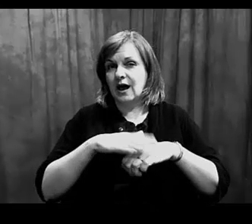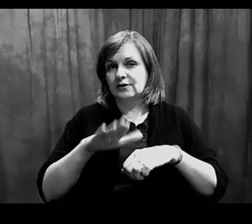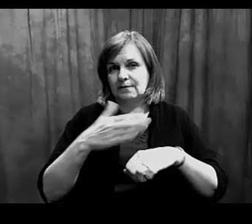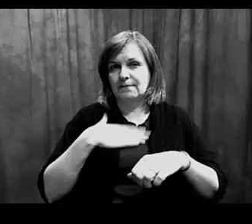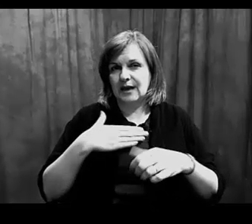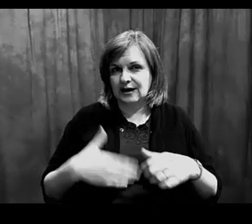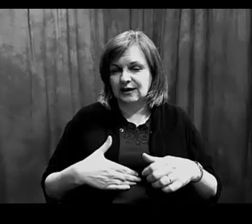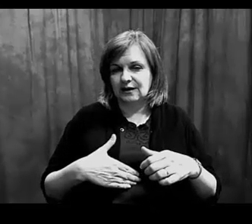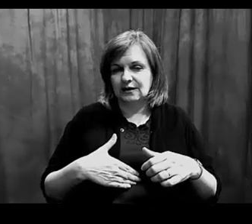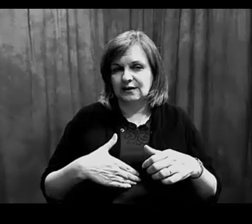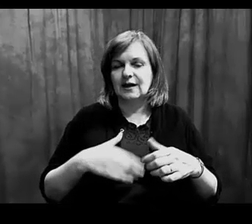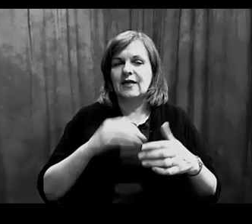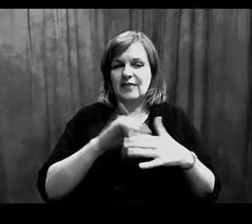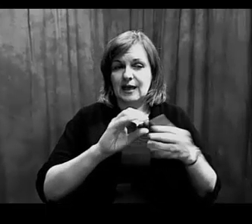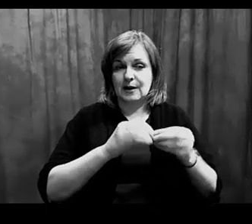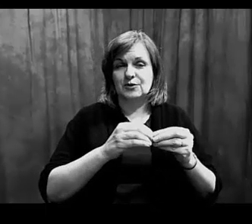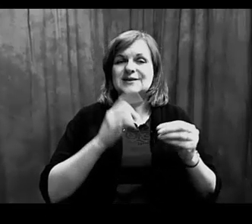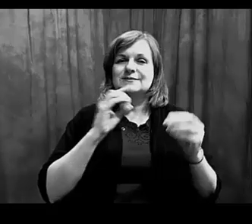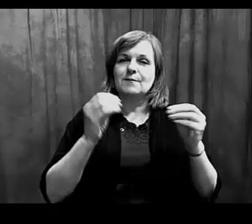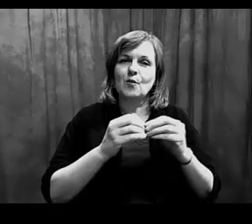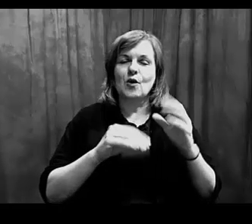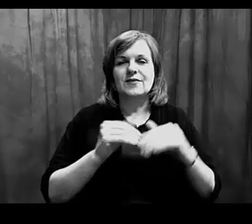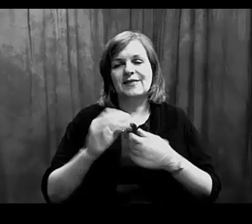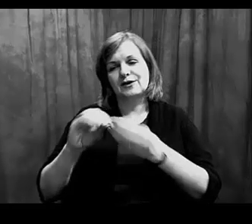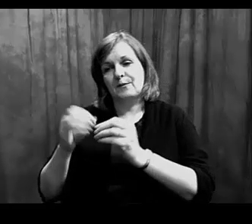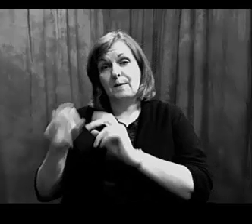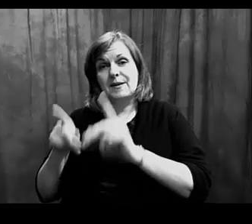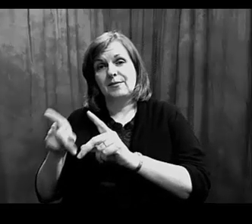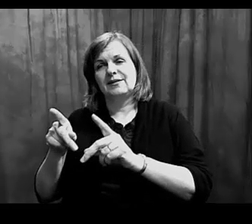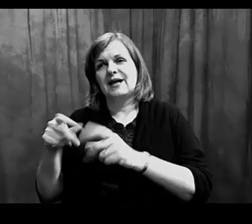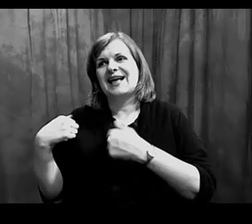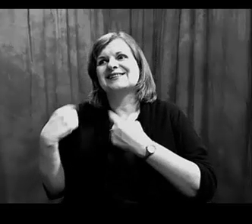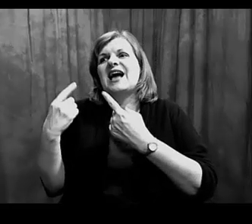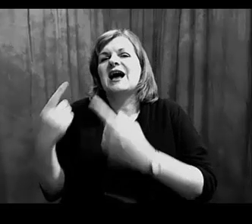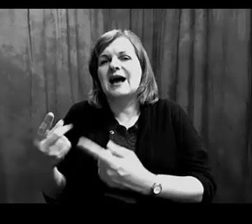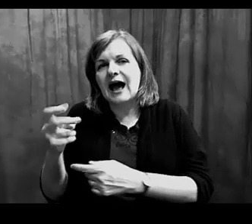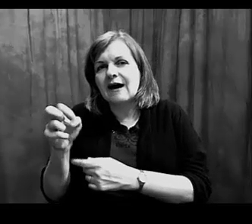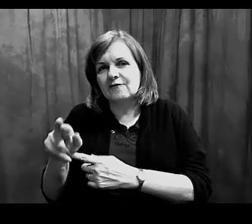or any group of organisms on this planet we will find them absolutely anywhere